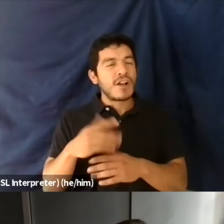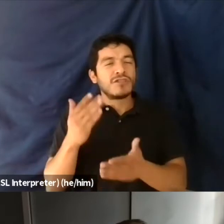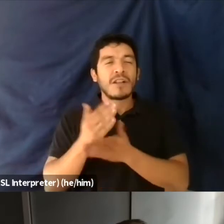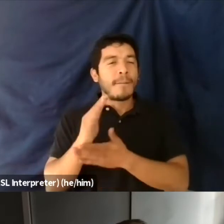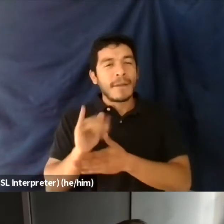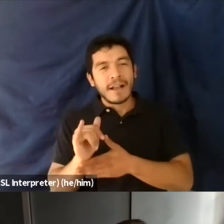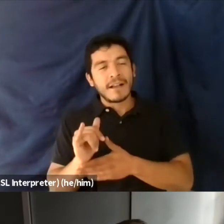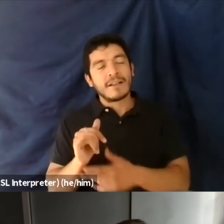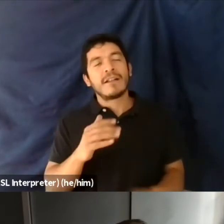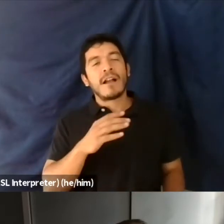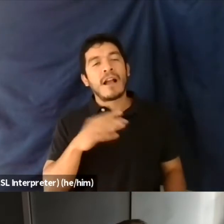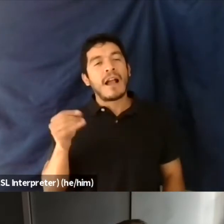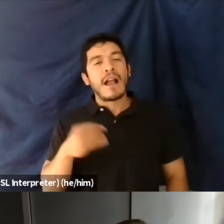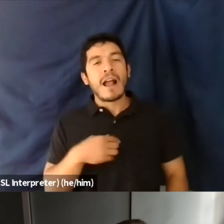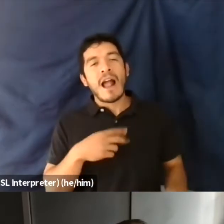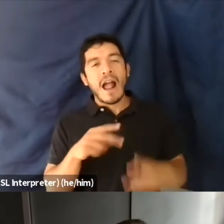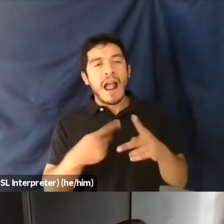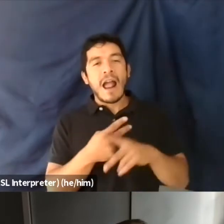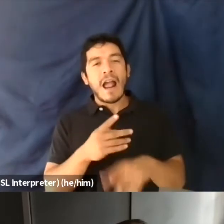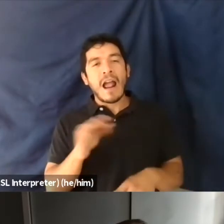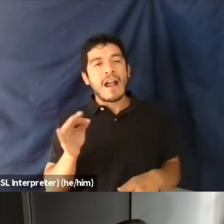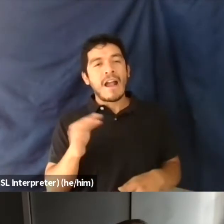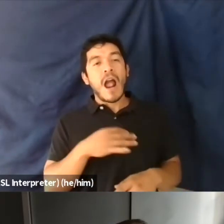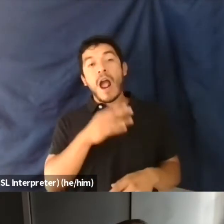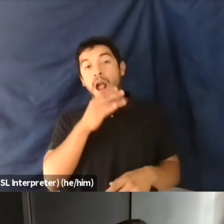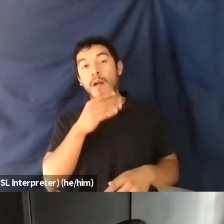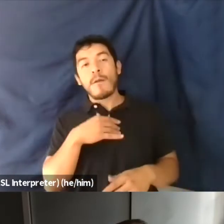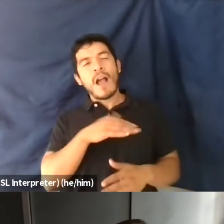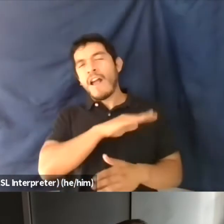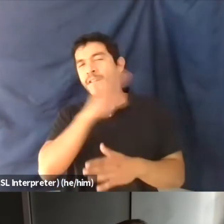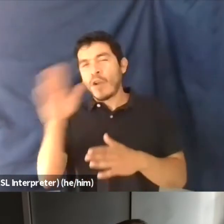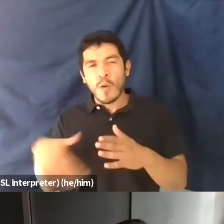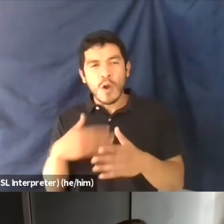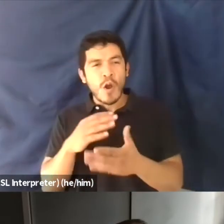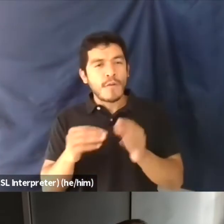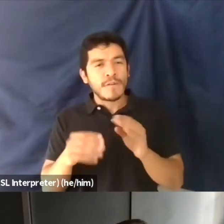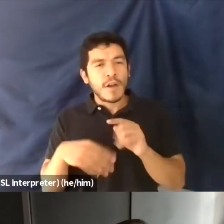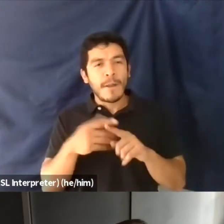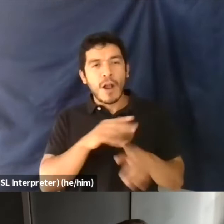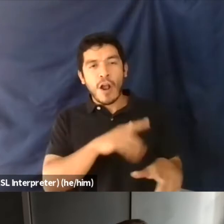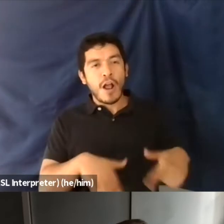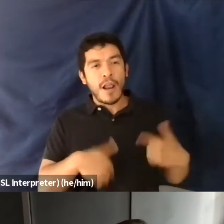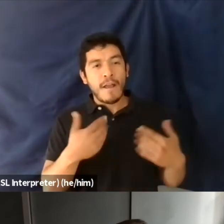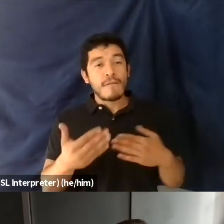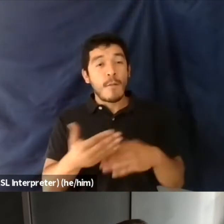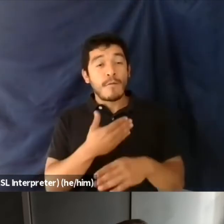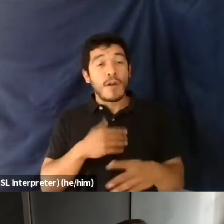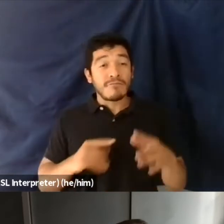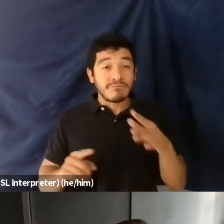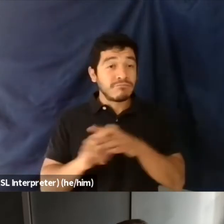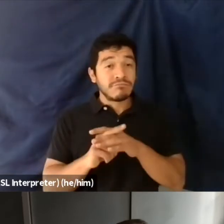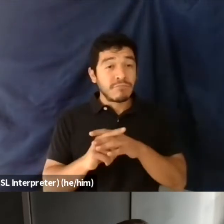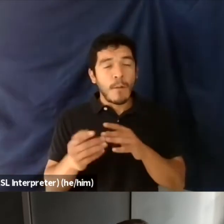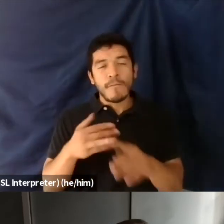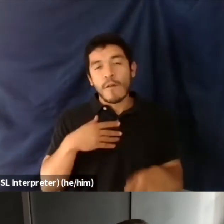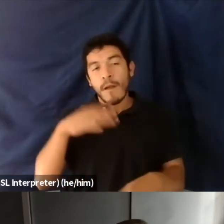And like as sort of my mother has a whole other story about her life before I came onto the scene before my father came onto the scene.